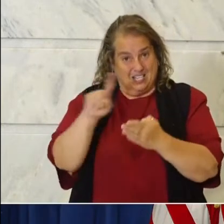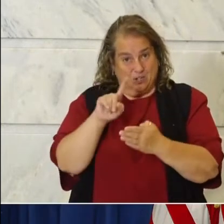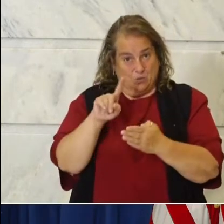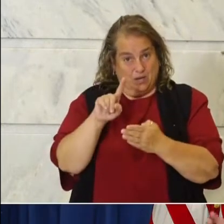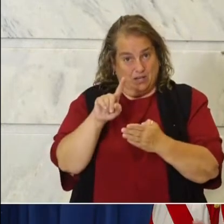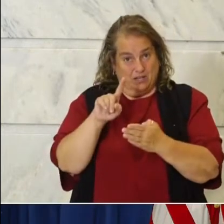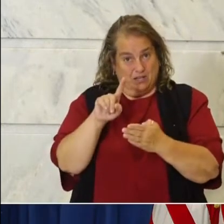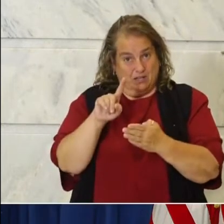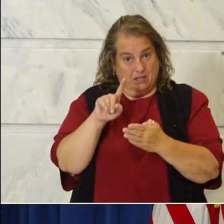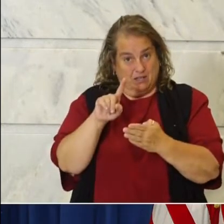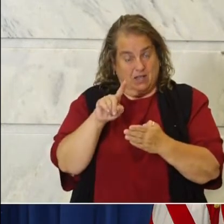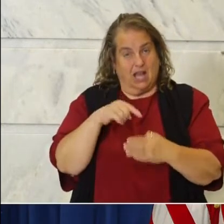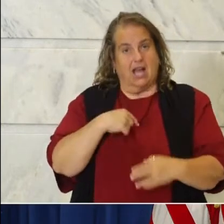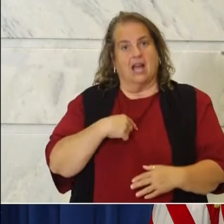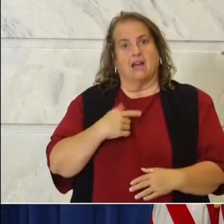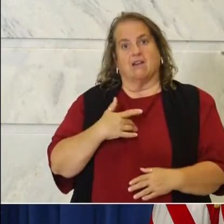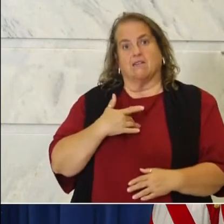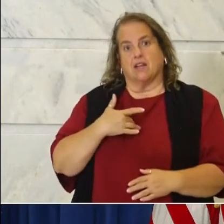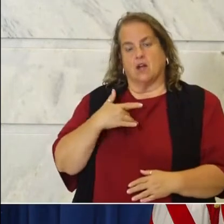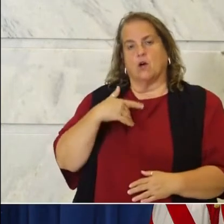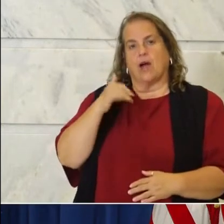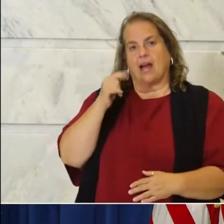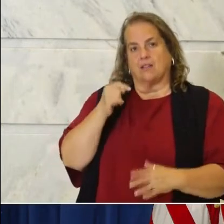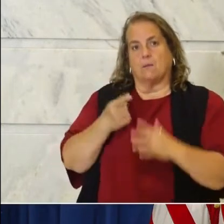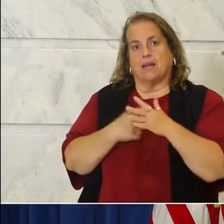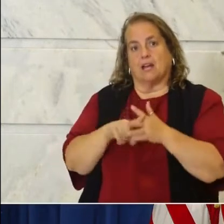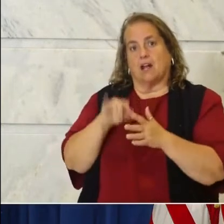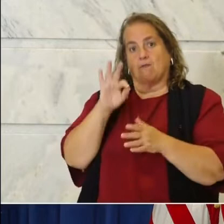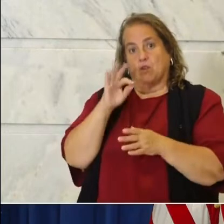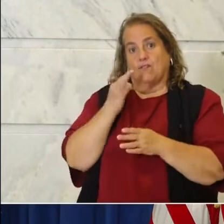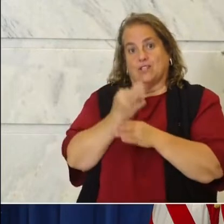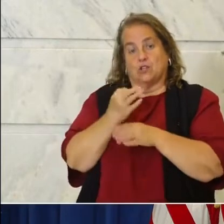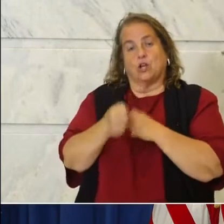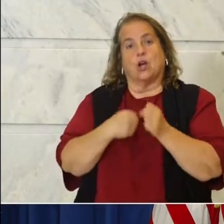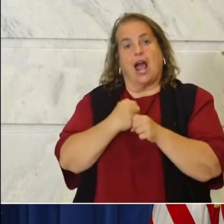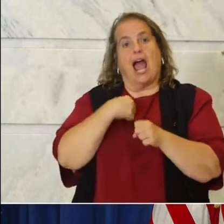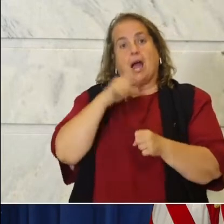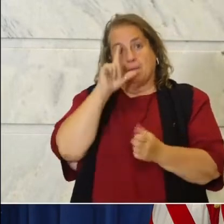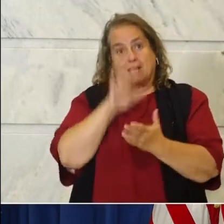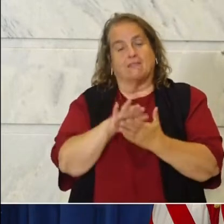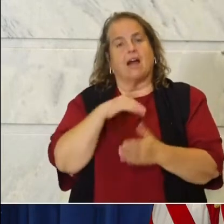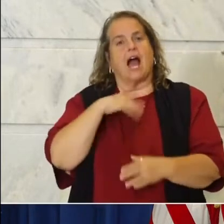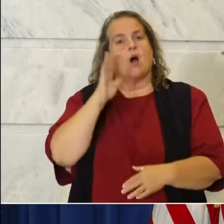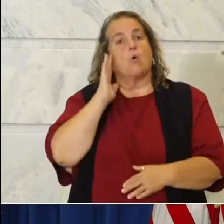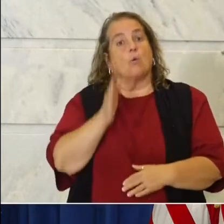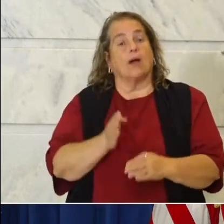will end the first fiscal year that I've been governor without a shortfall whatsoever